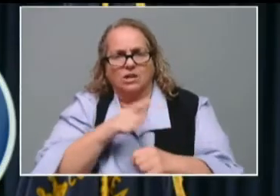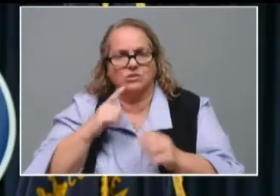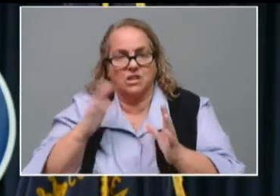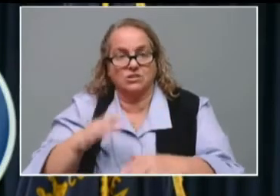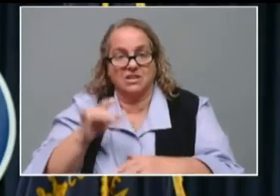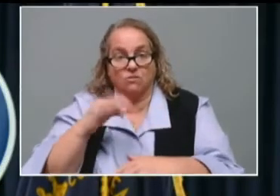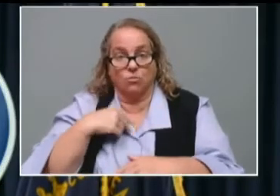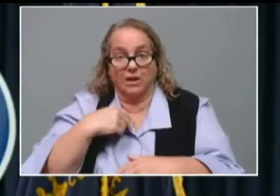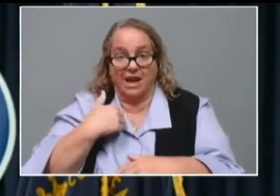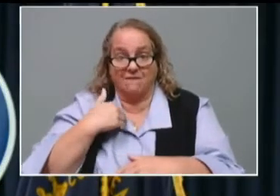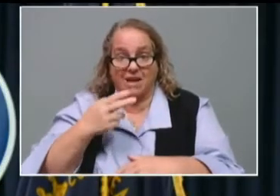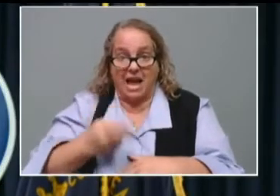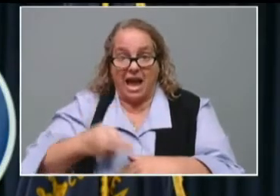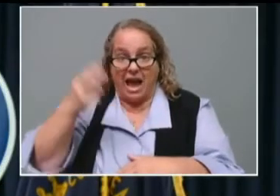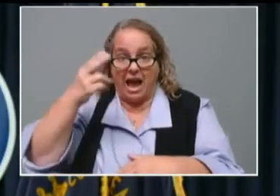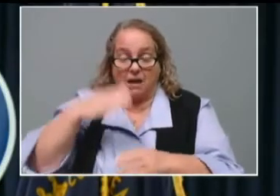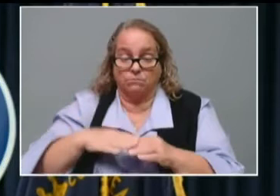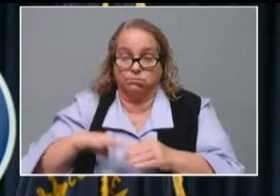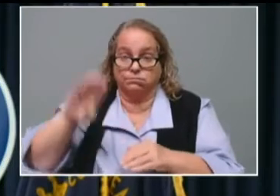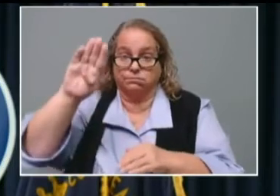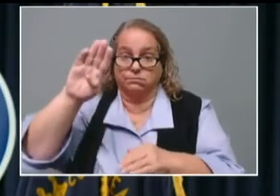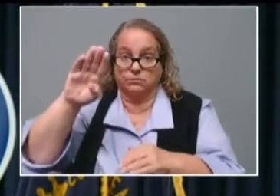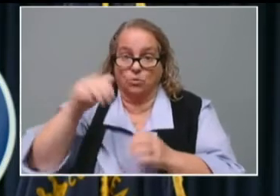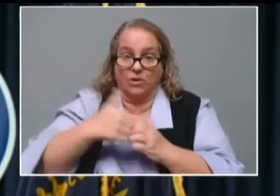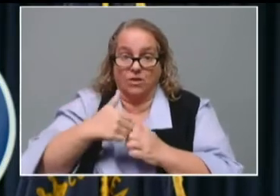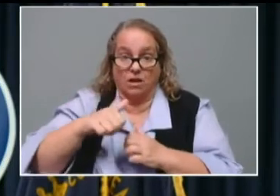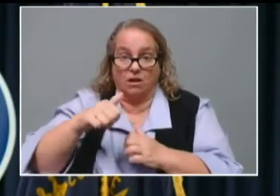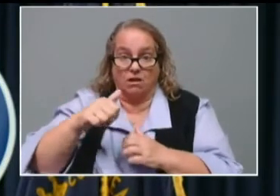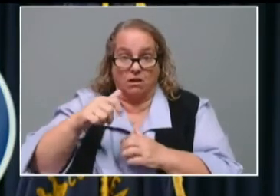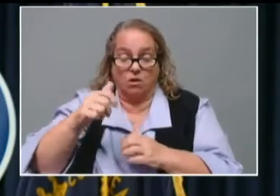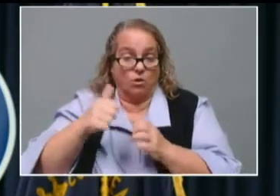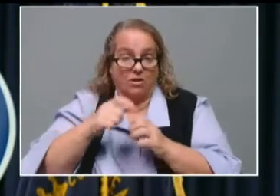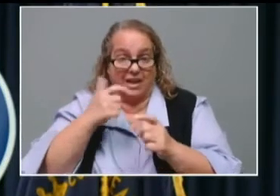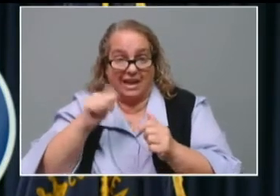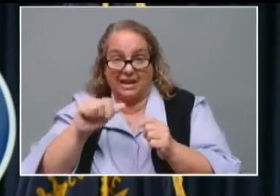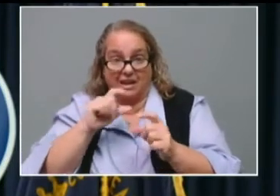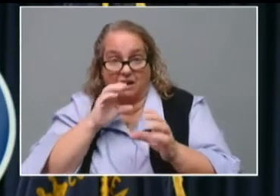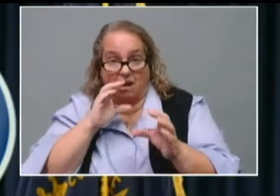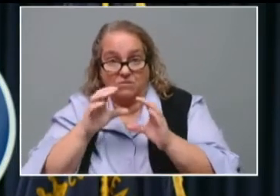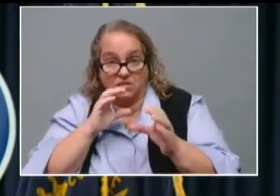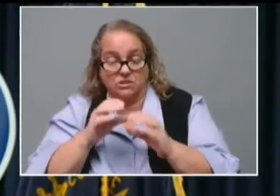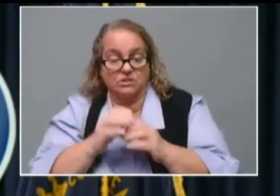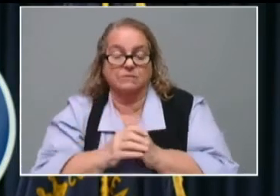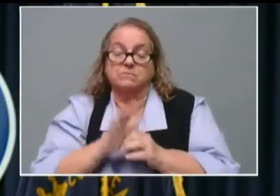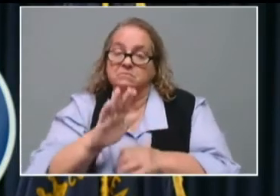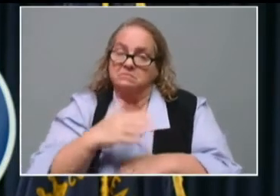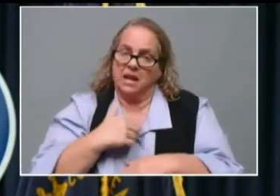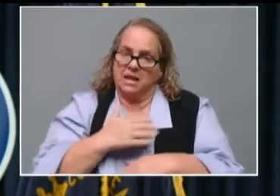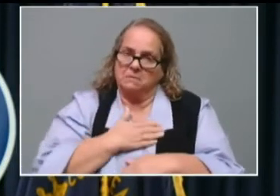Uh So admittedly I'm not having many covid conversations with legislators uh